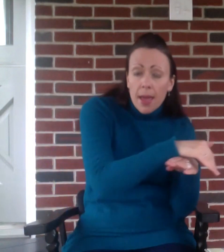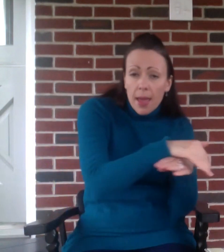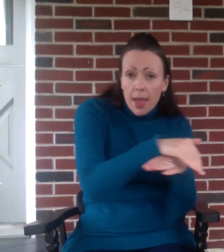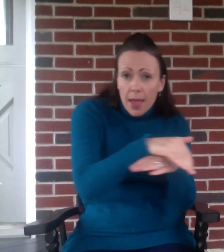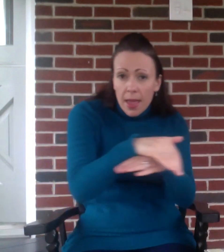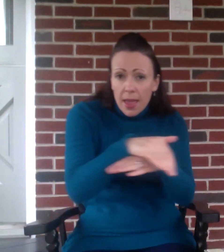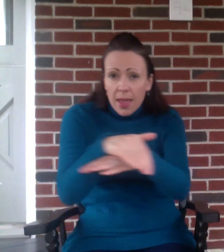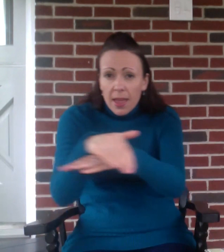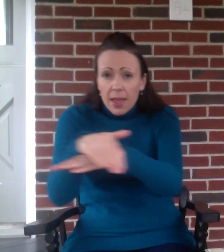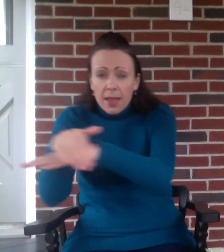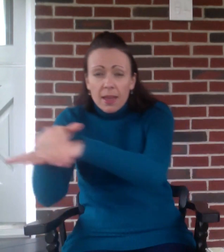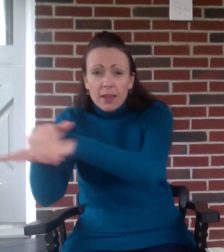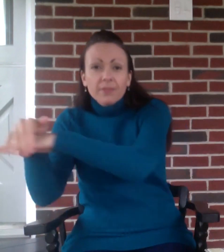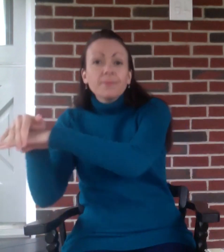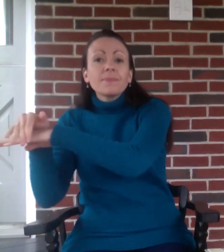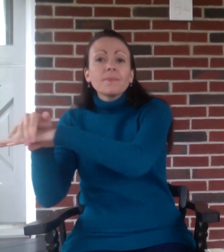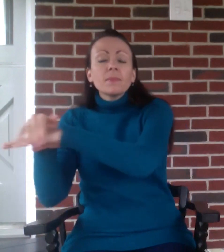he lived in a forest